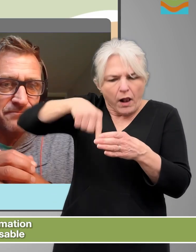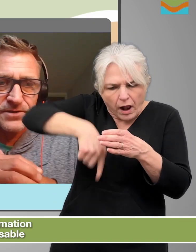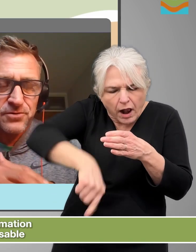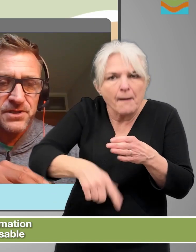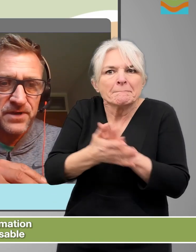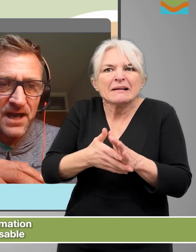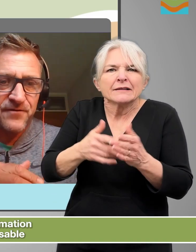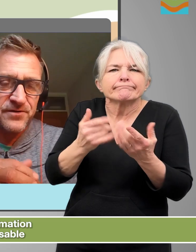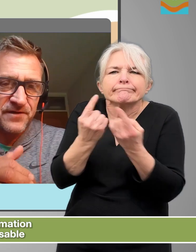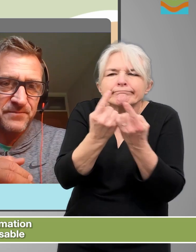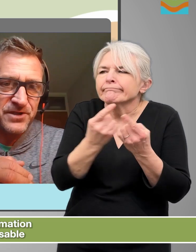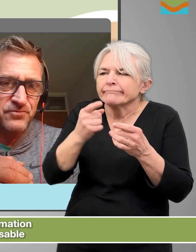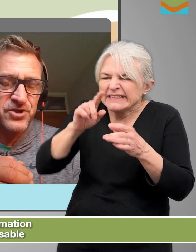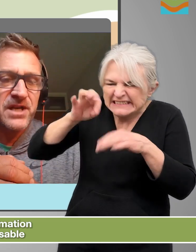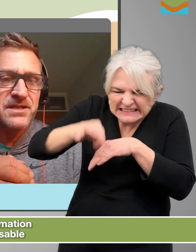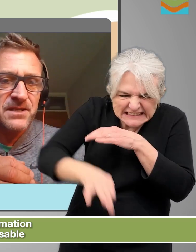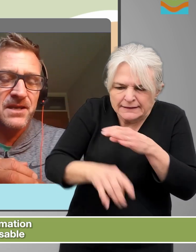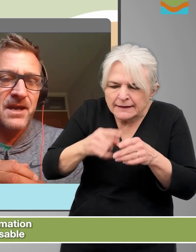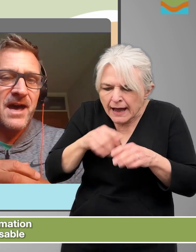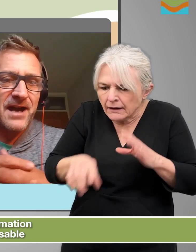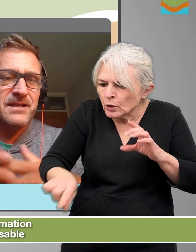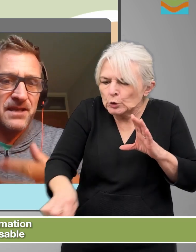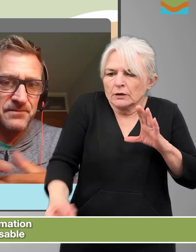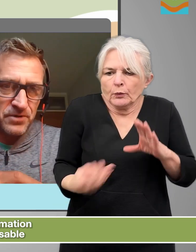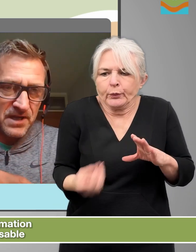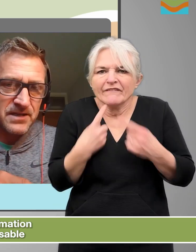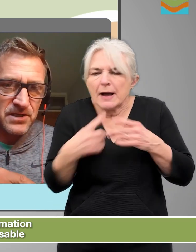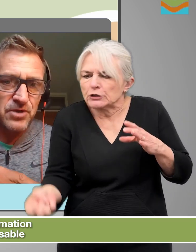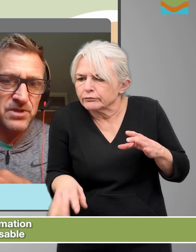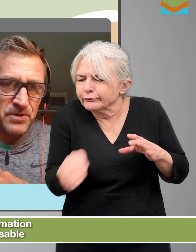but also we have a lot of information which isn't accessible and usable